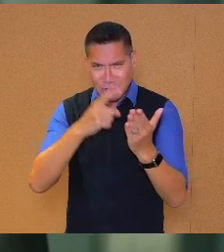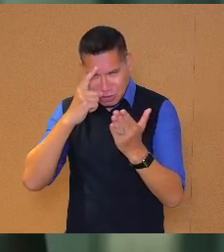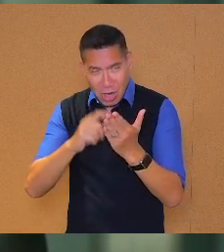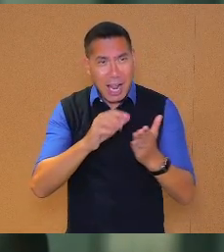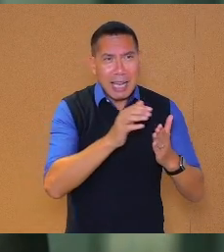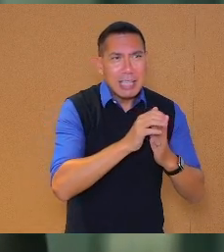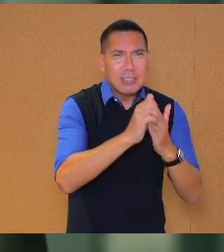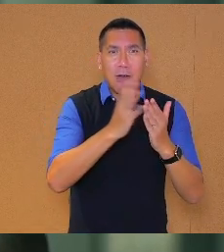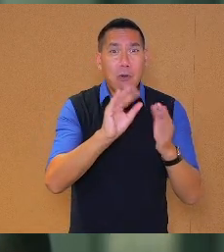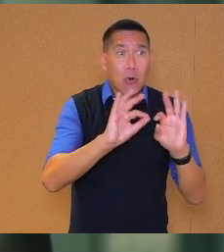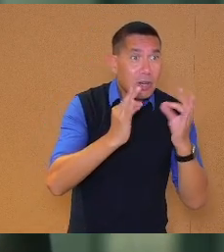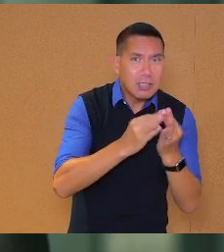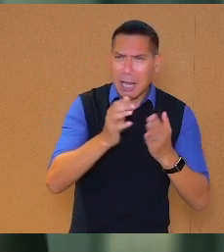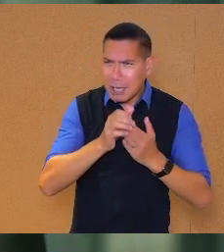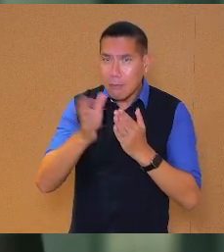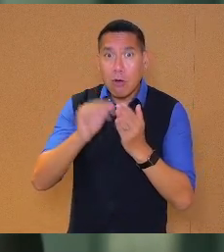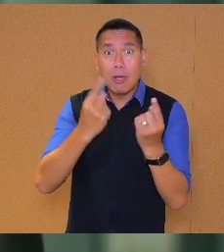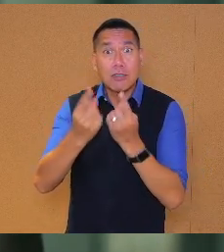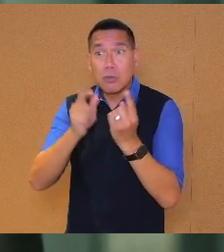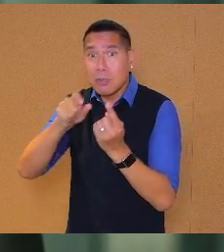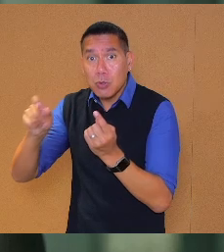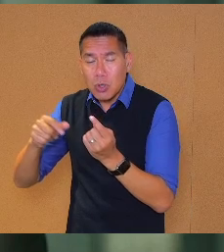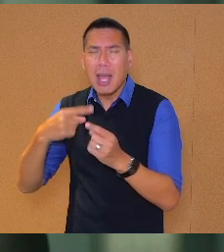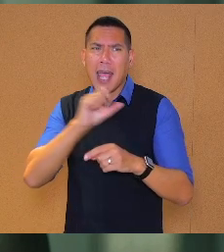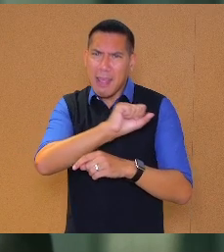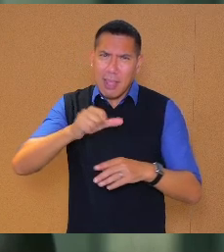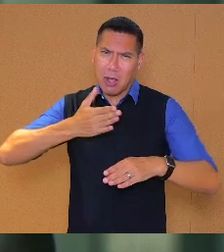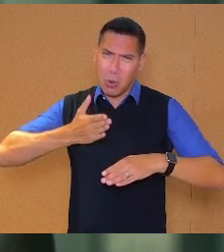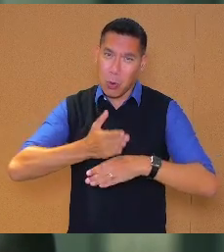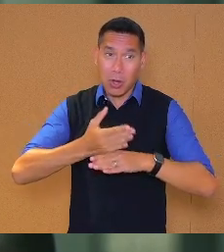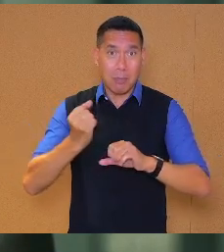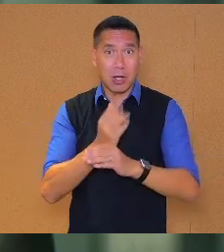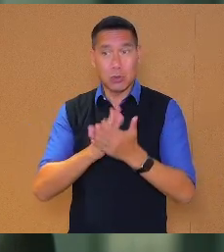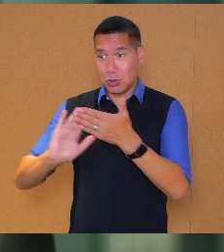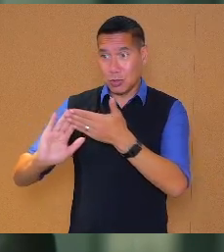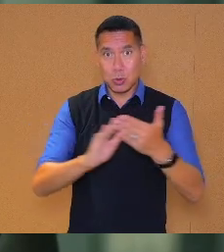and their efforts to make communities happier and healthier over the past two years.